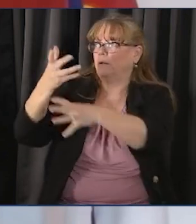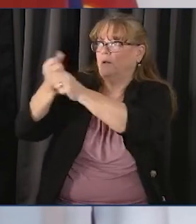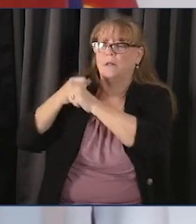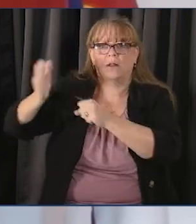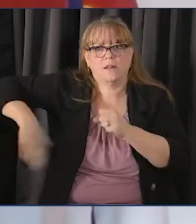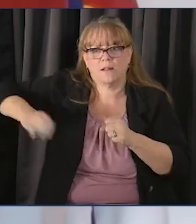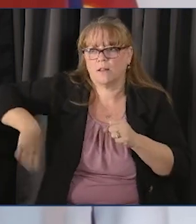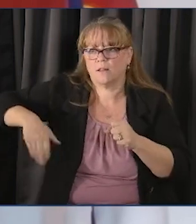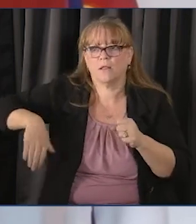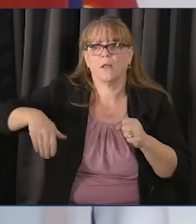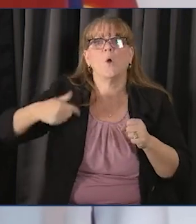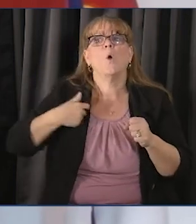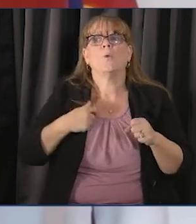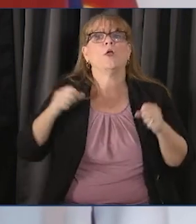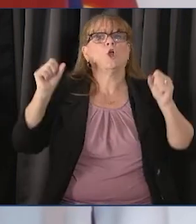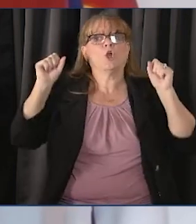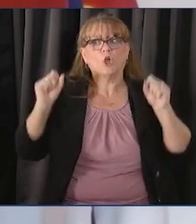our current distribution infrastructure.